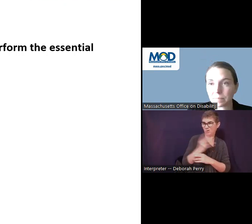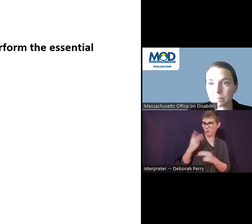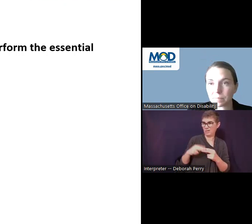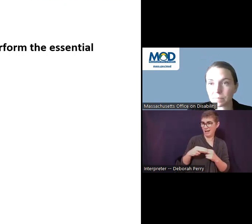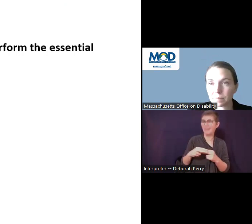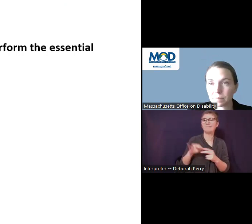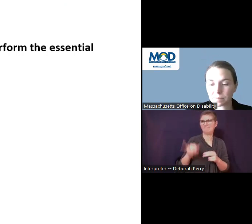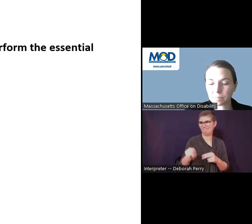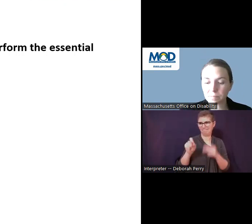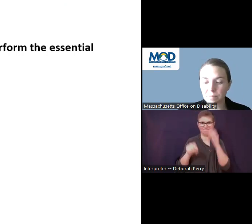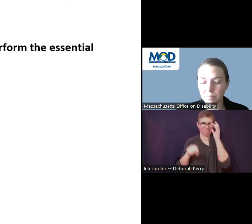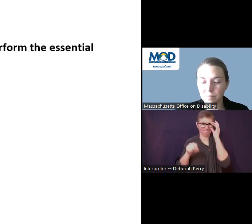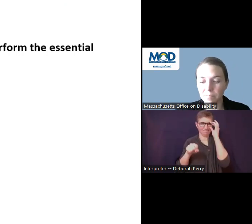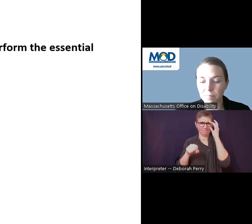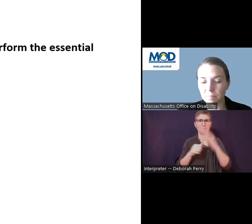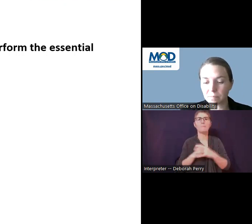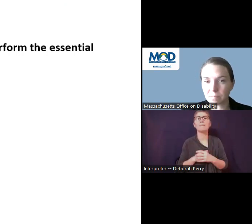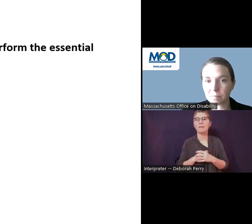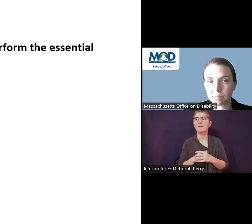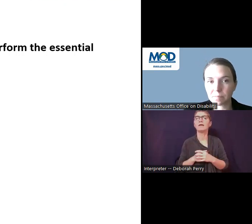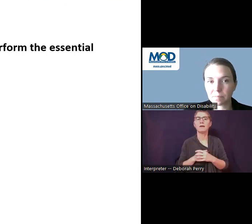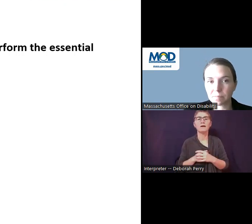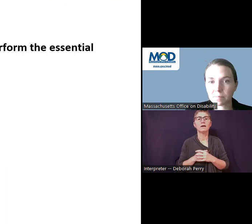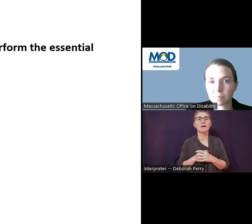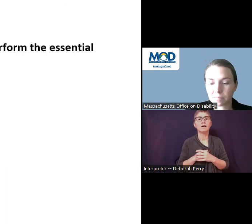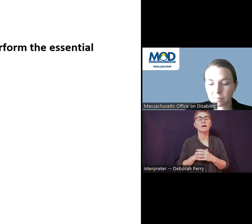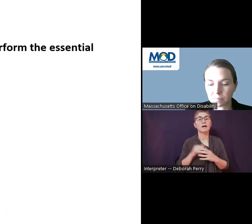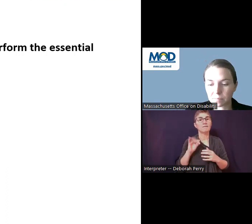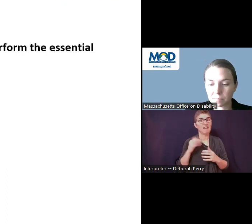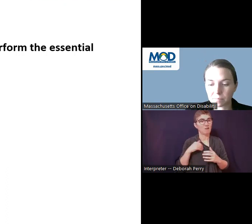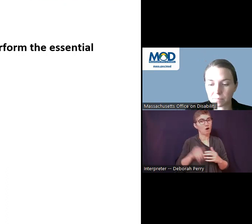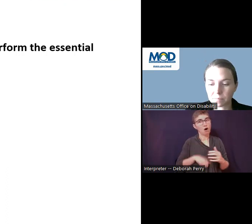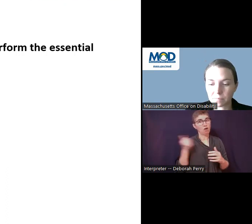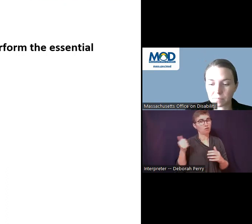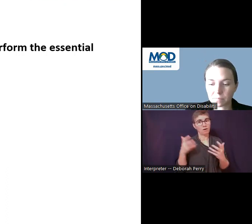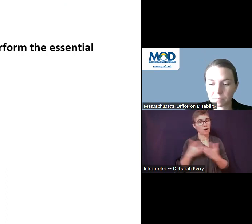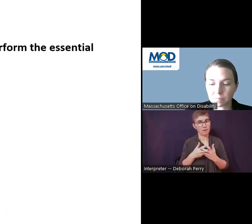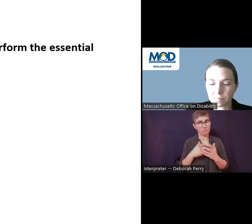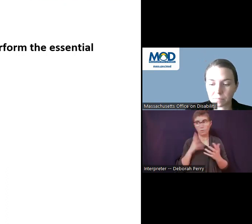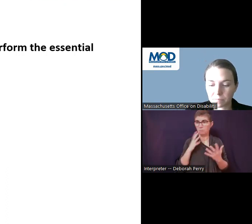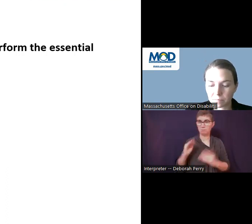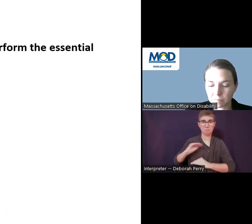about whether there are other accommodations that would meet the employee's needs so